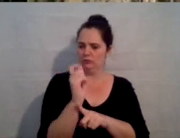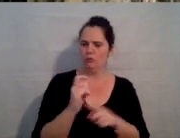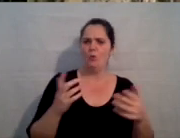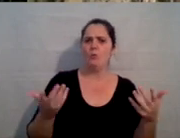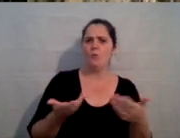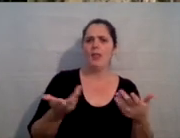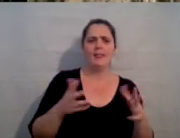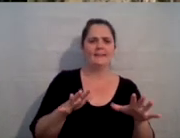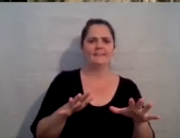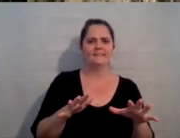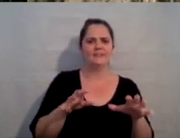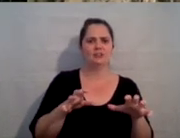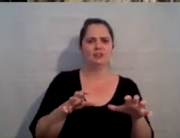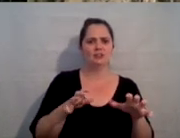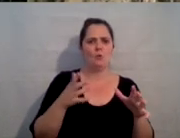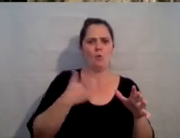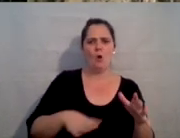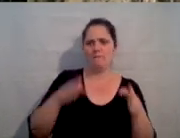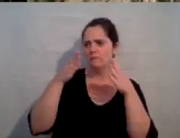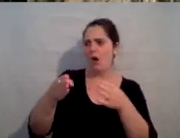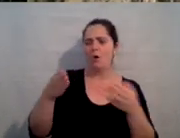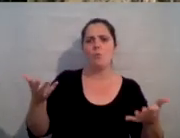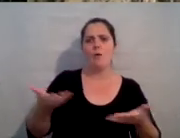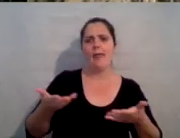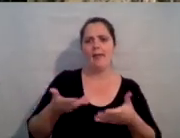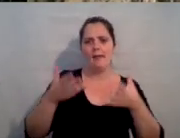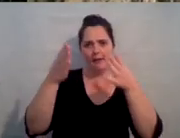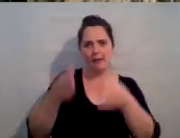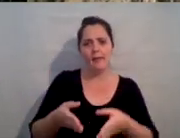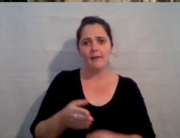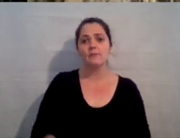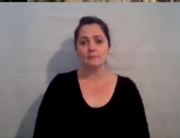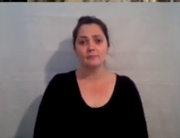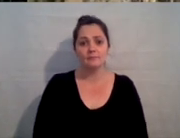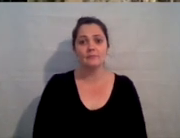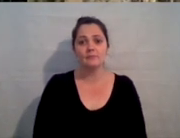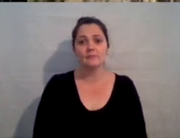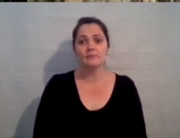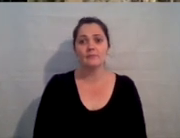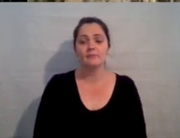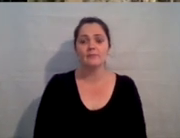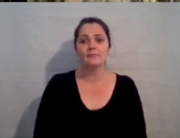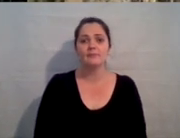attention in this drawing okay